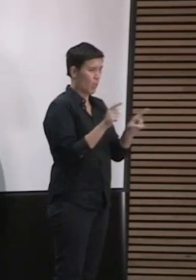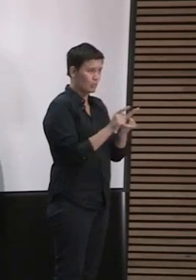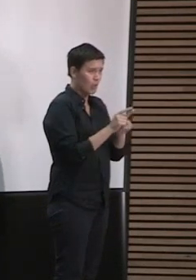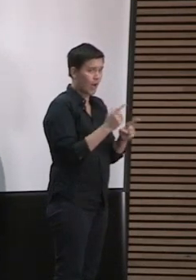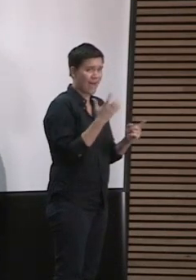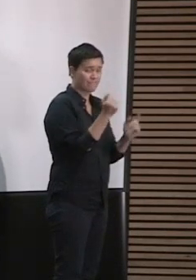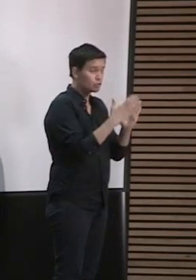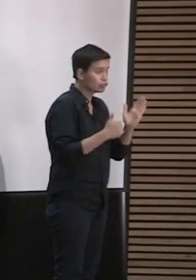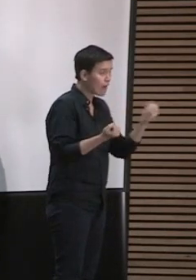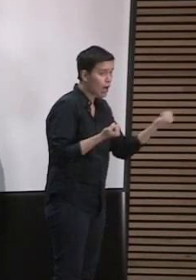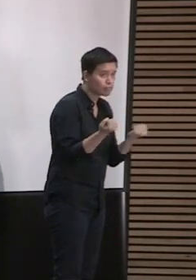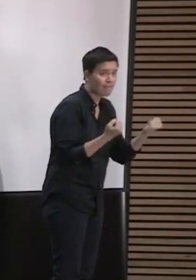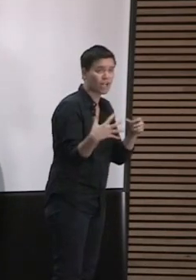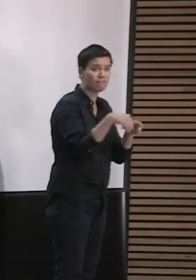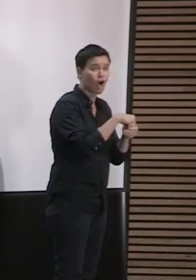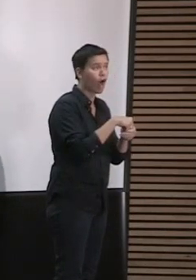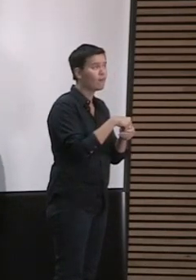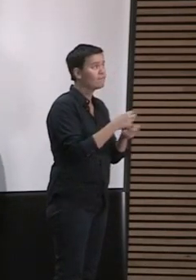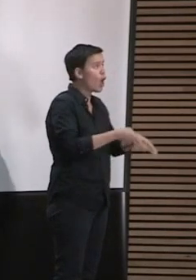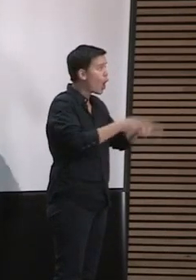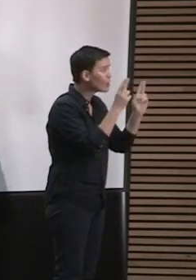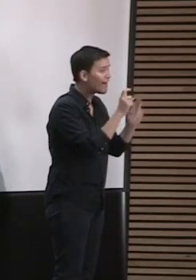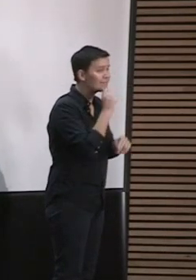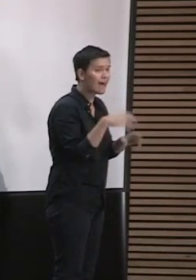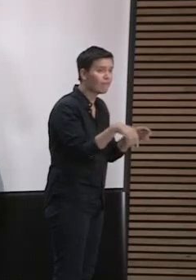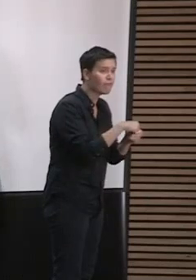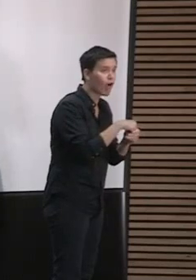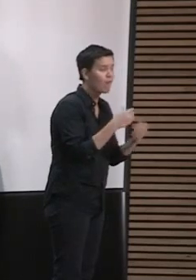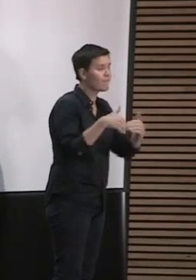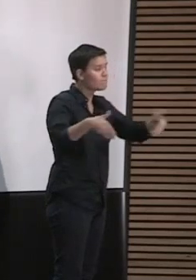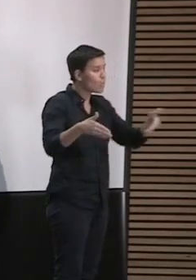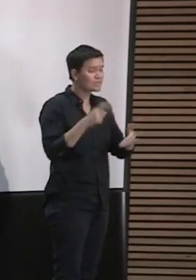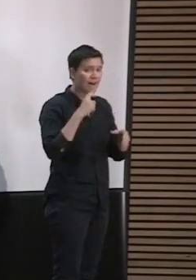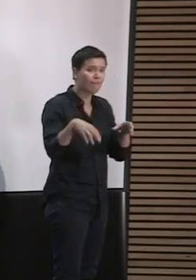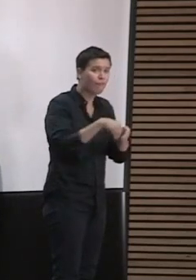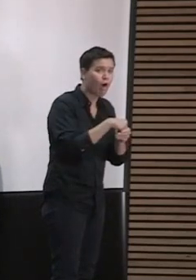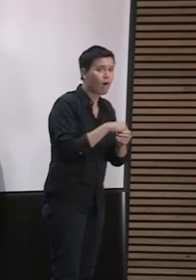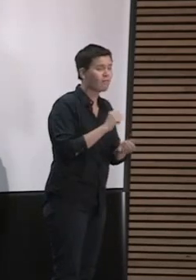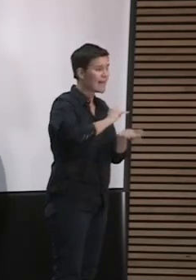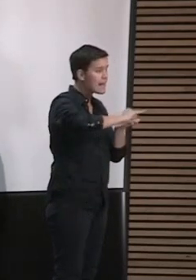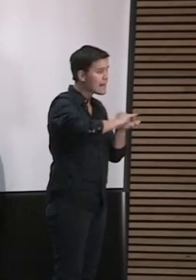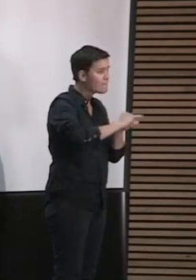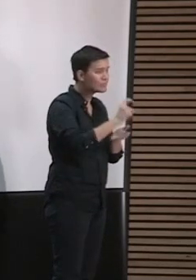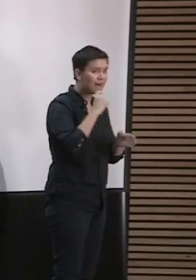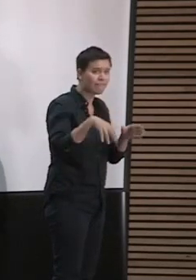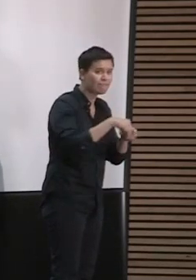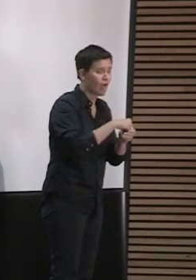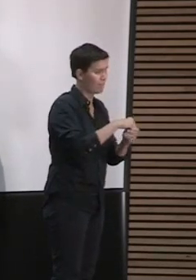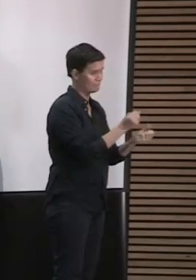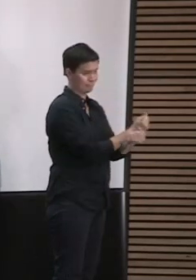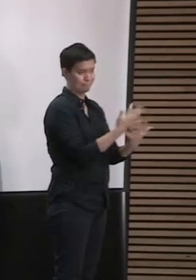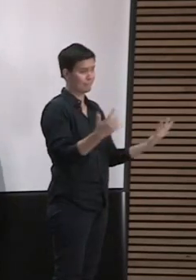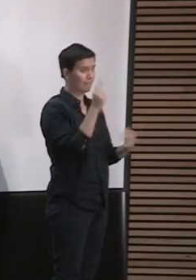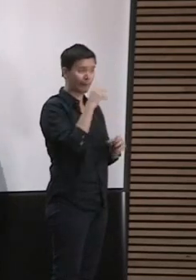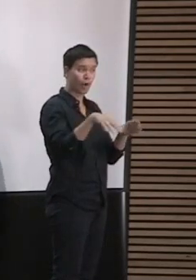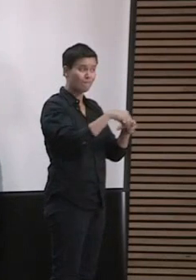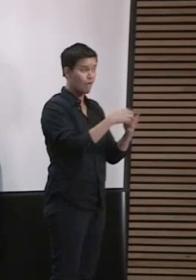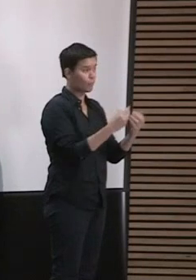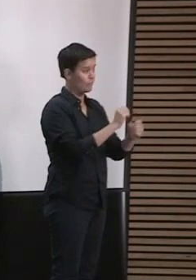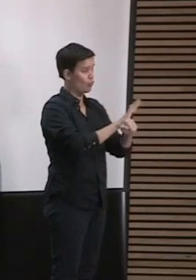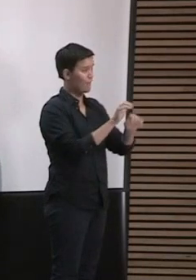Zealanders, thousands of